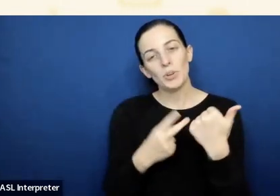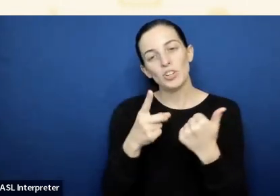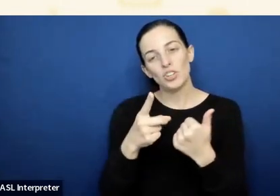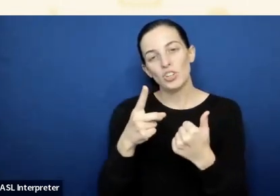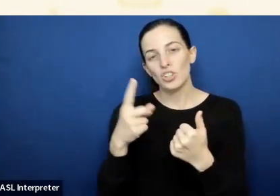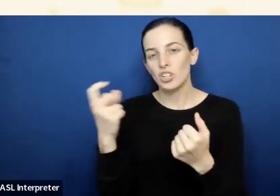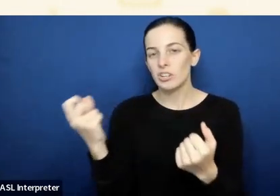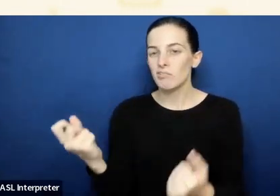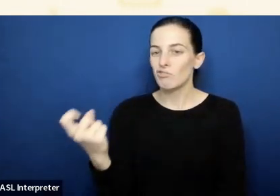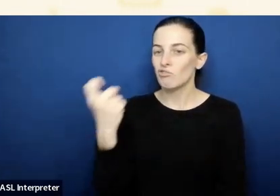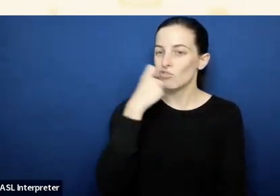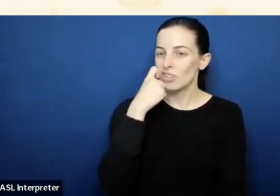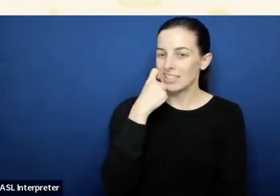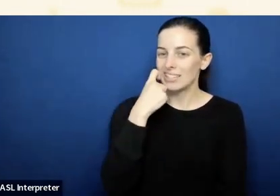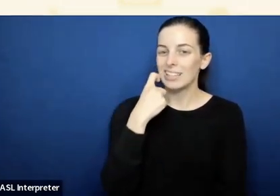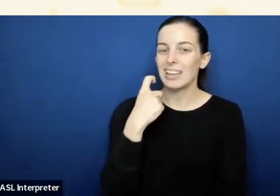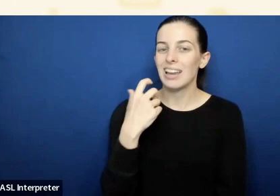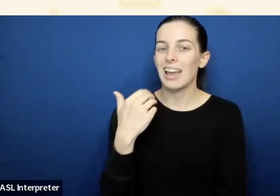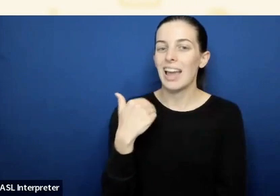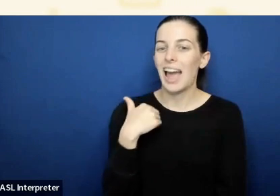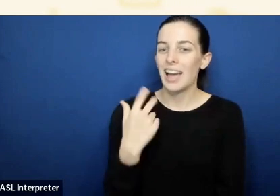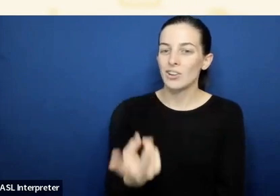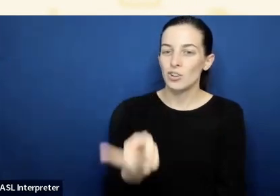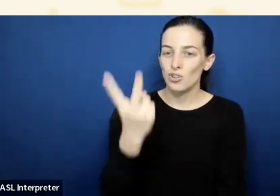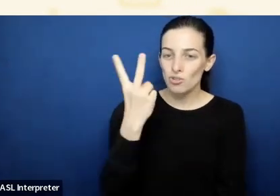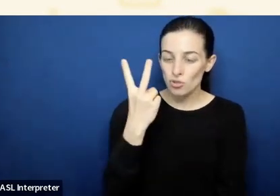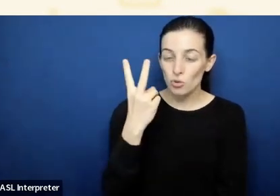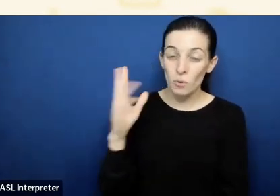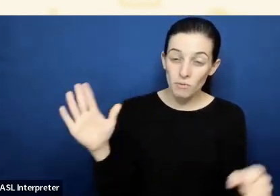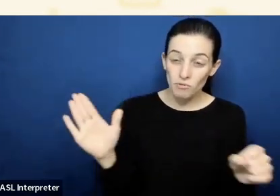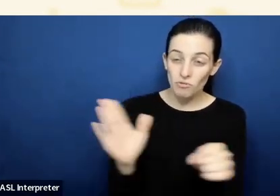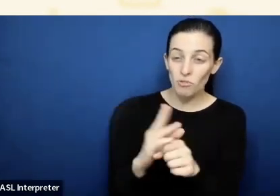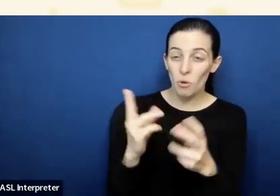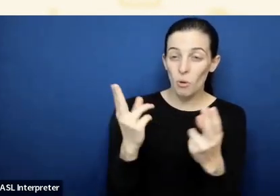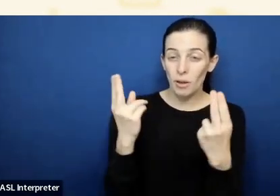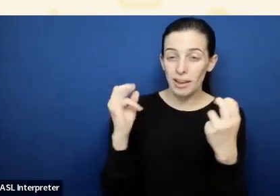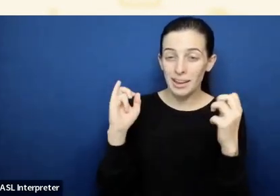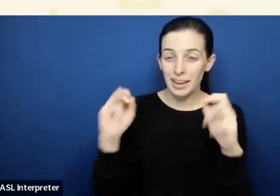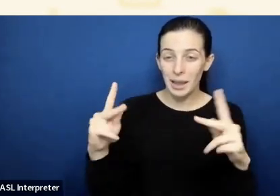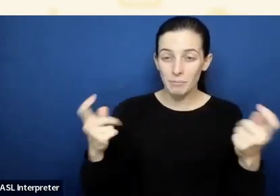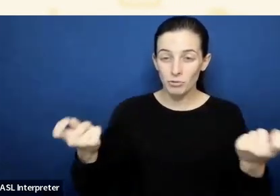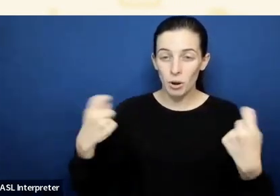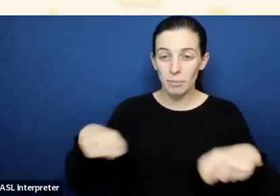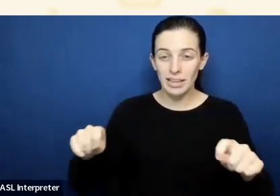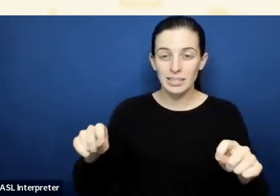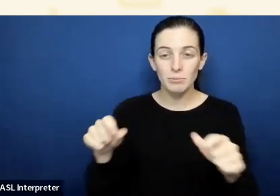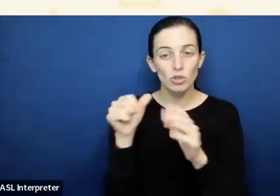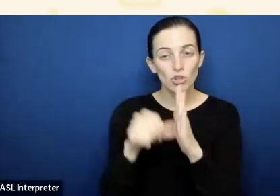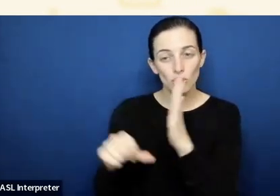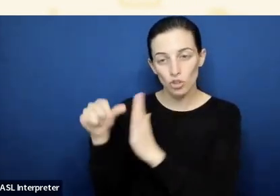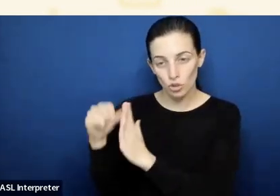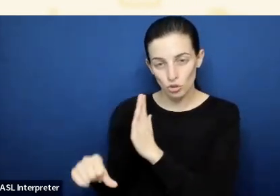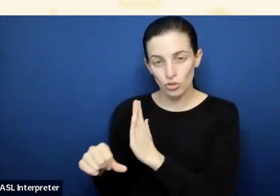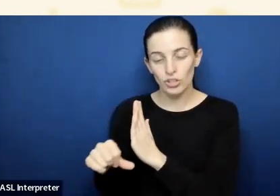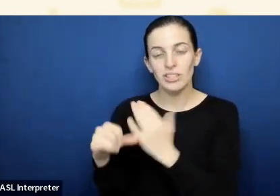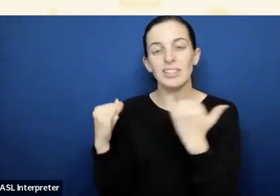from two total hip replacement surgeries, proving that she is as resilient as the WordPress platform itself.